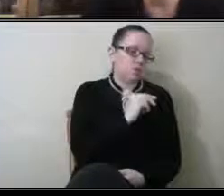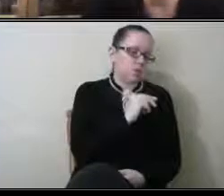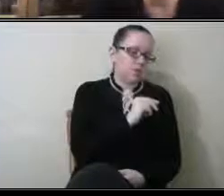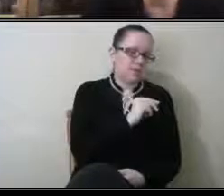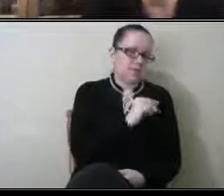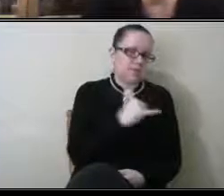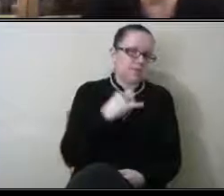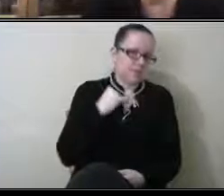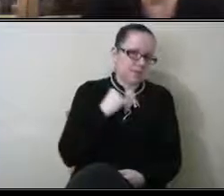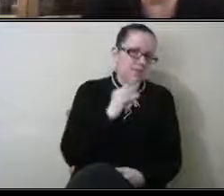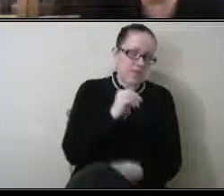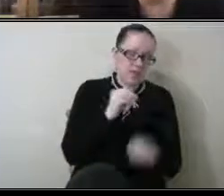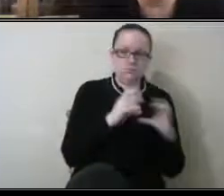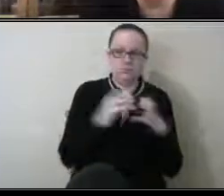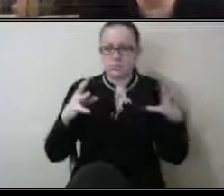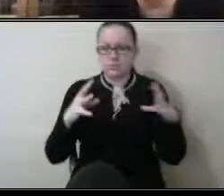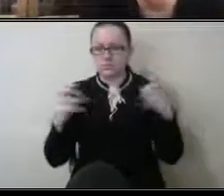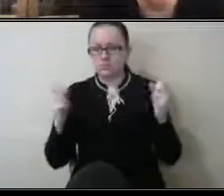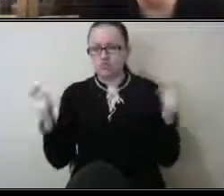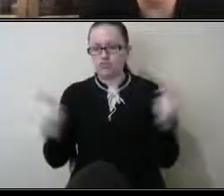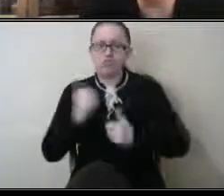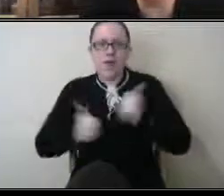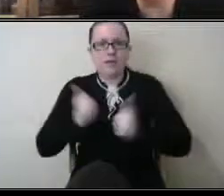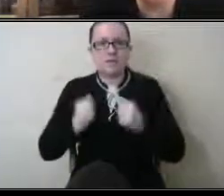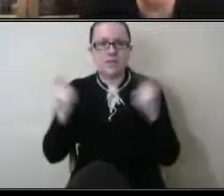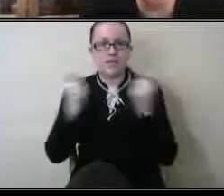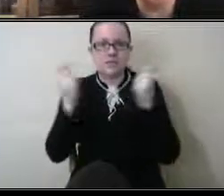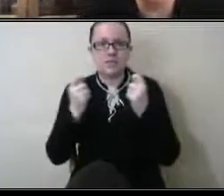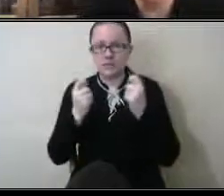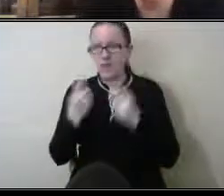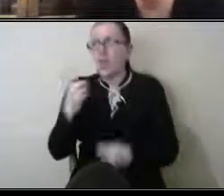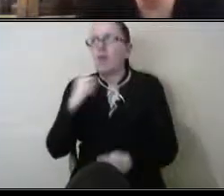running around the office which causes mayhem and i never remember anyone's name but that's